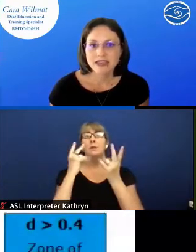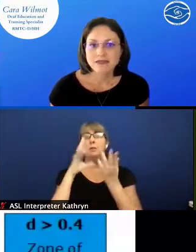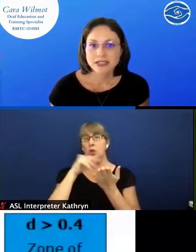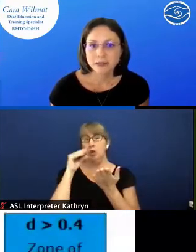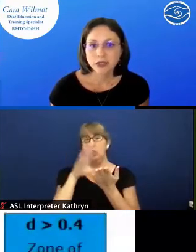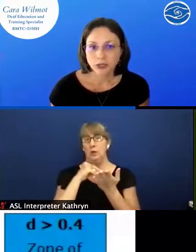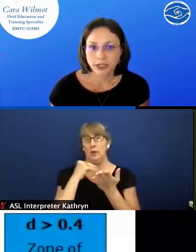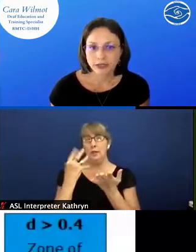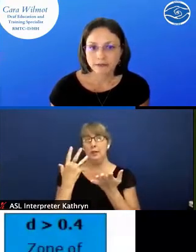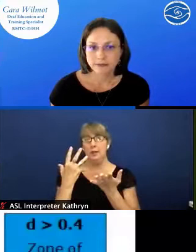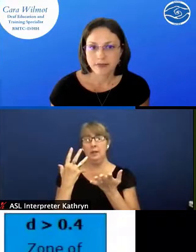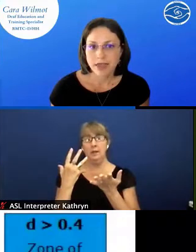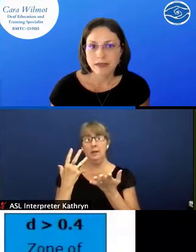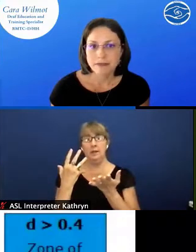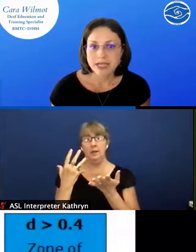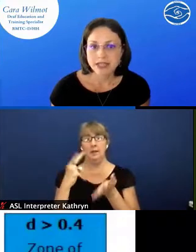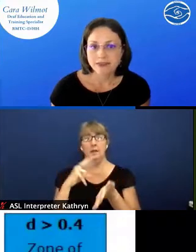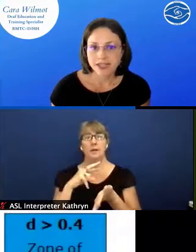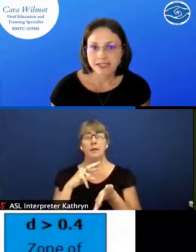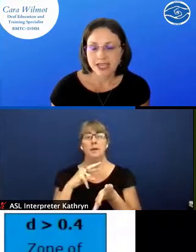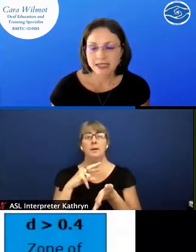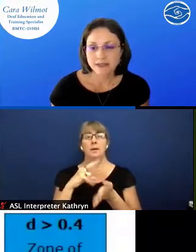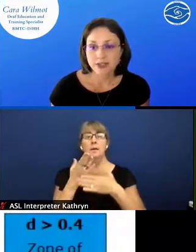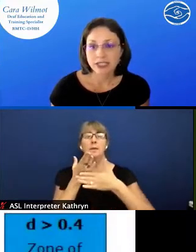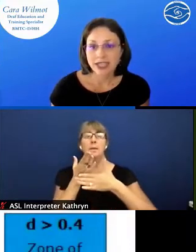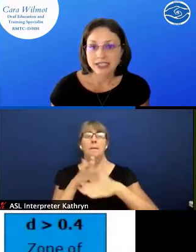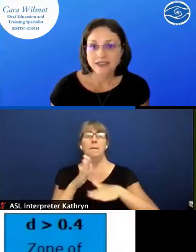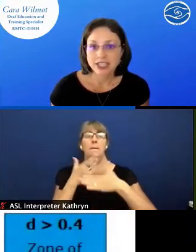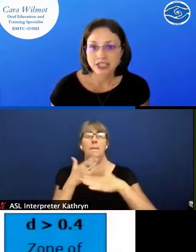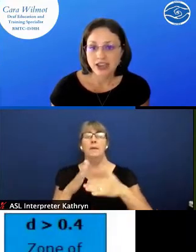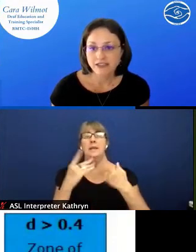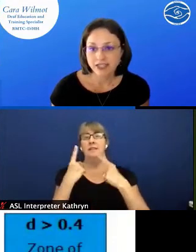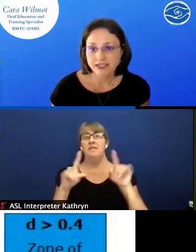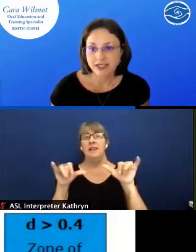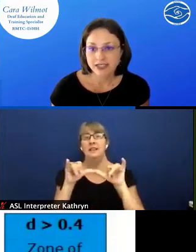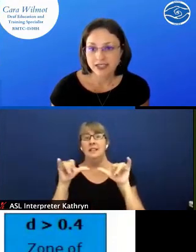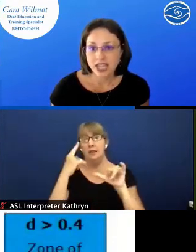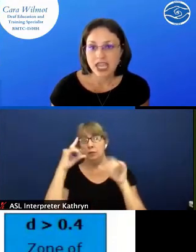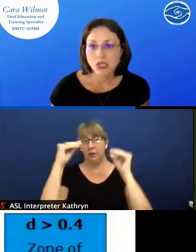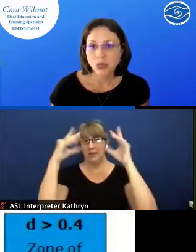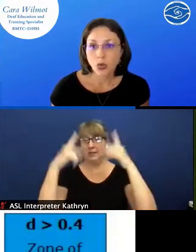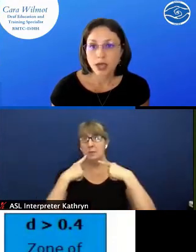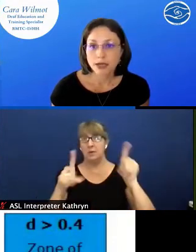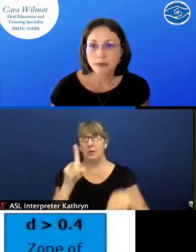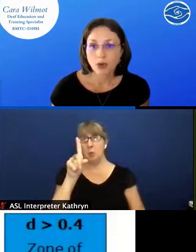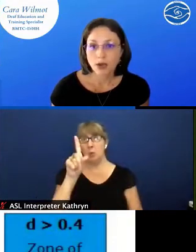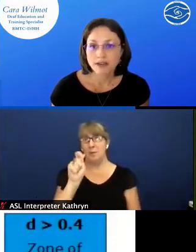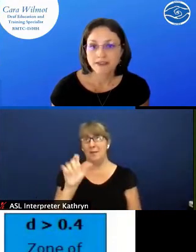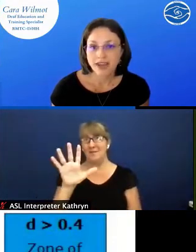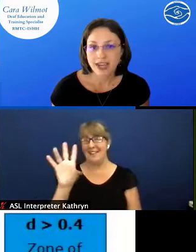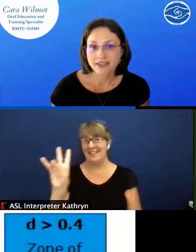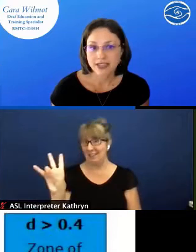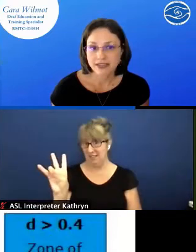Visible learning mean effect size for collective teacher advocacy is 1.57.